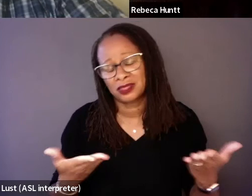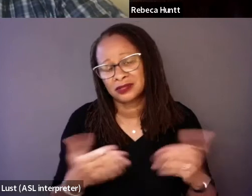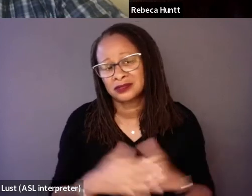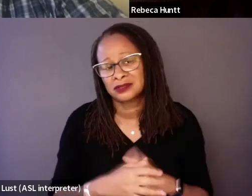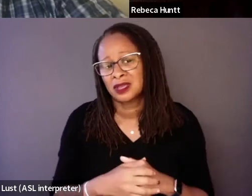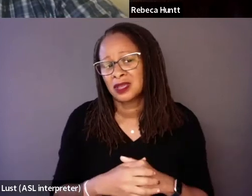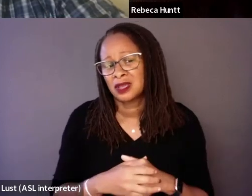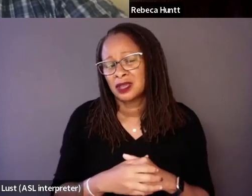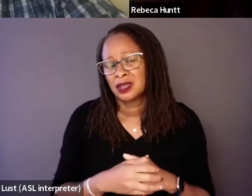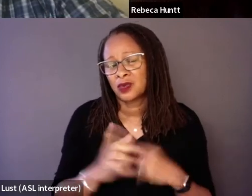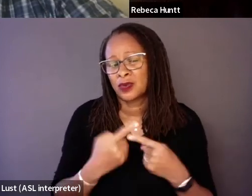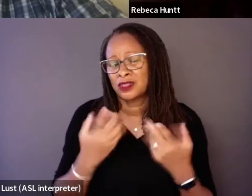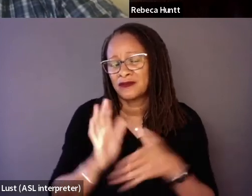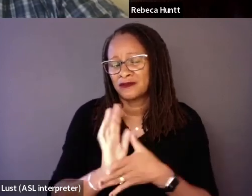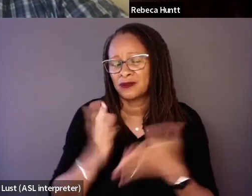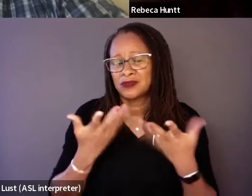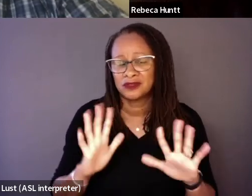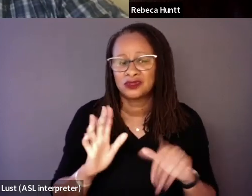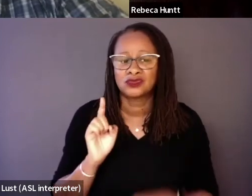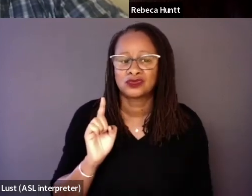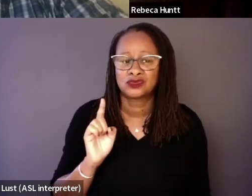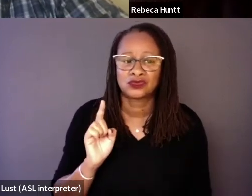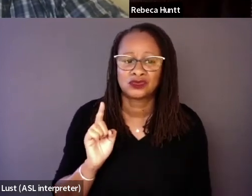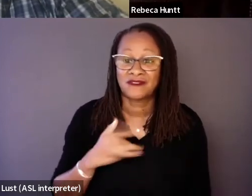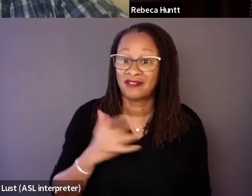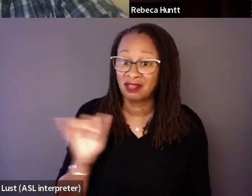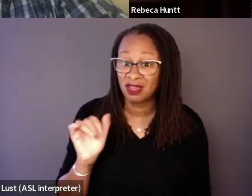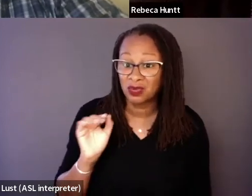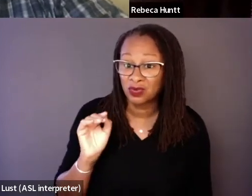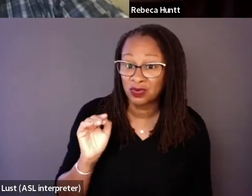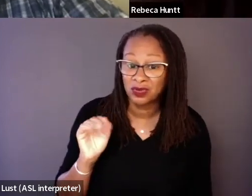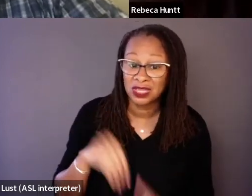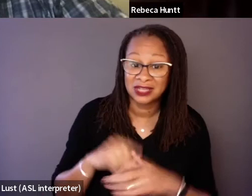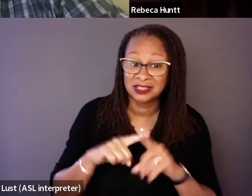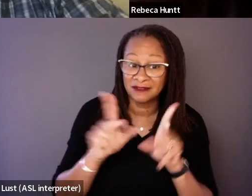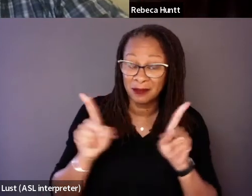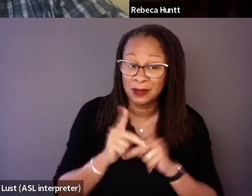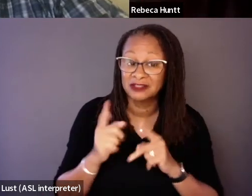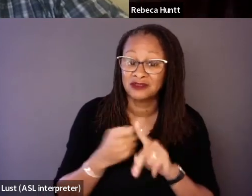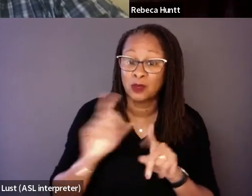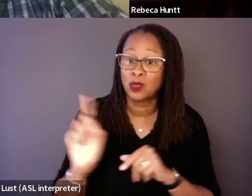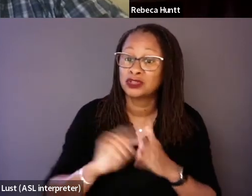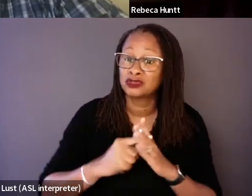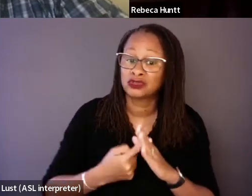But once the film was finished, do you -- did you feel like you were in a different place than when you started?